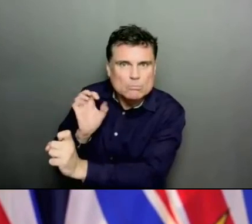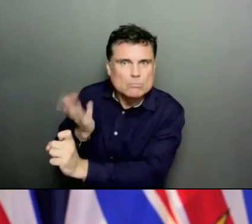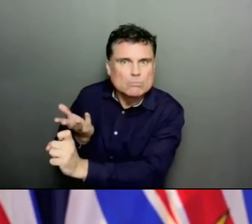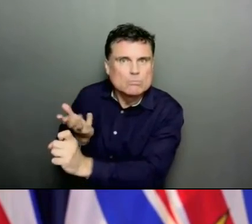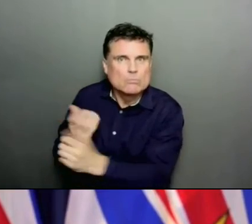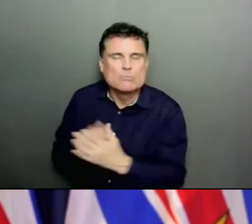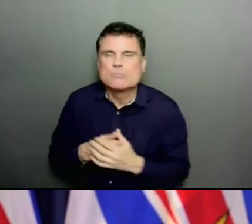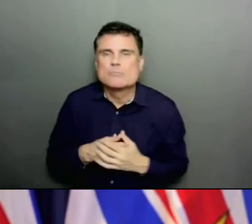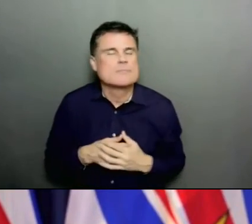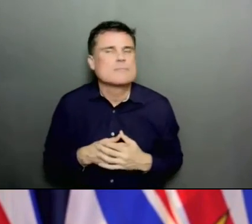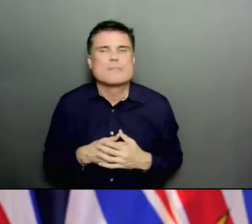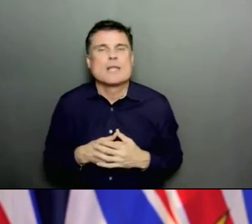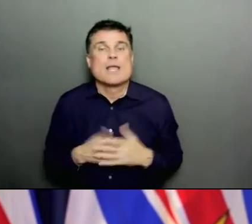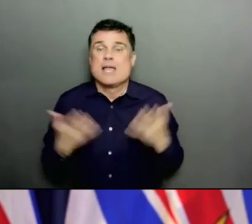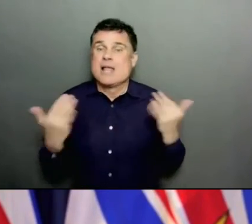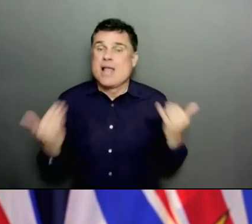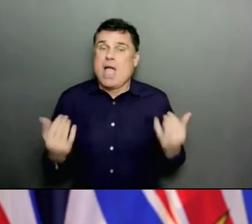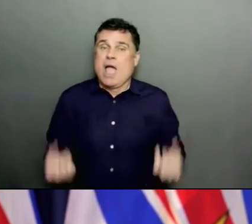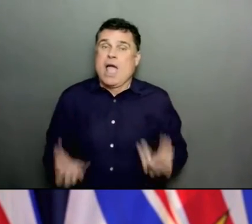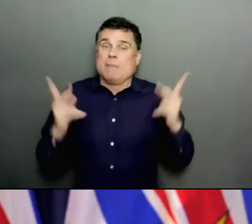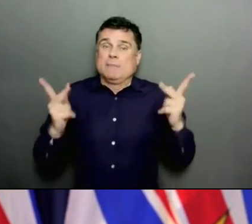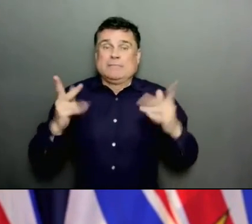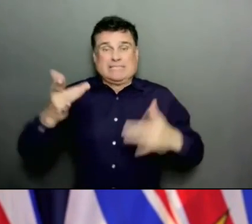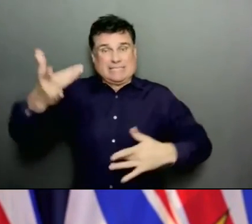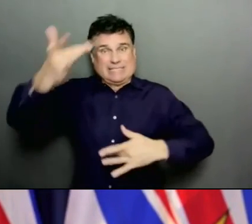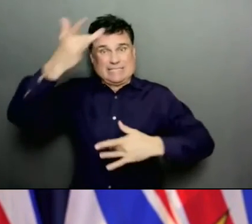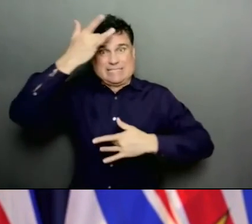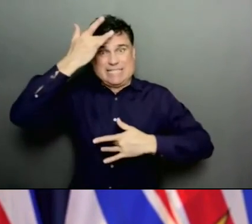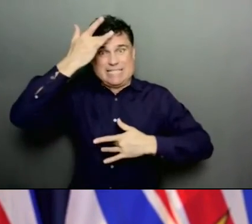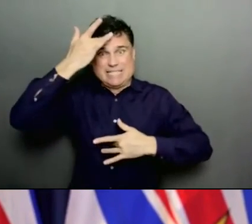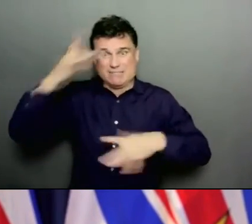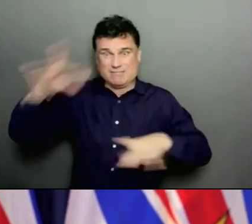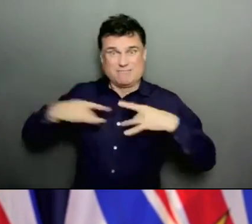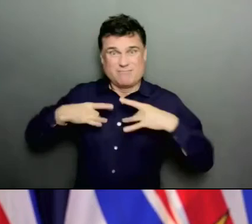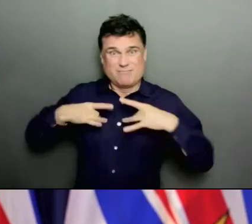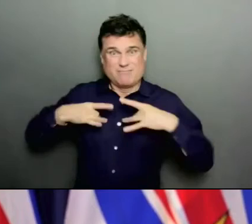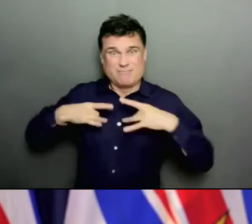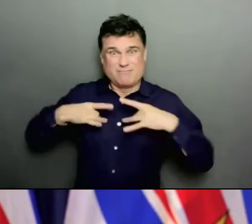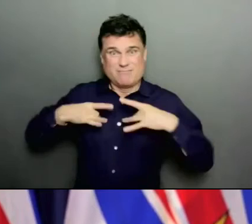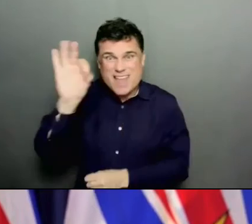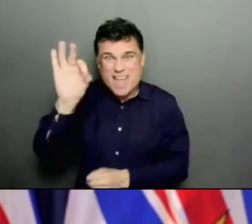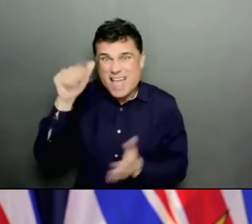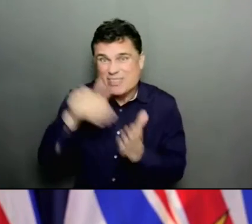cases, 9,689 people under public health surveillance in the four health authorities that we have the numbers for.